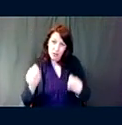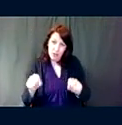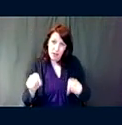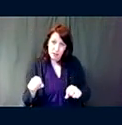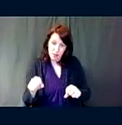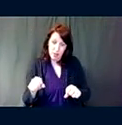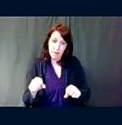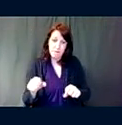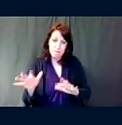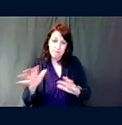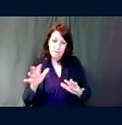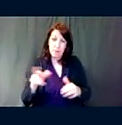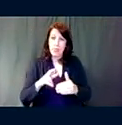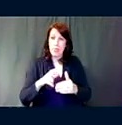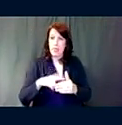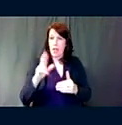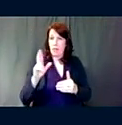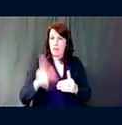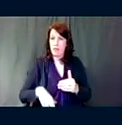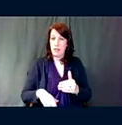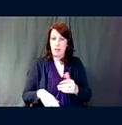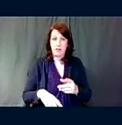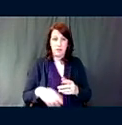CAREFULLY AS POSSIBLE. AND WE GOT THE RESULTS WHICH YOU